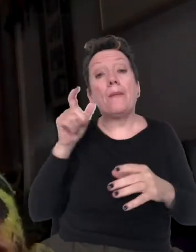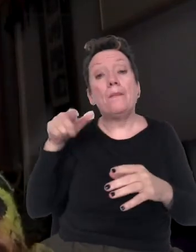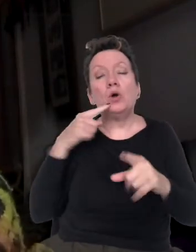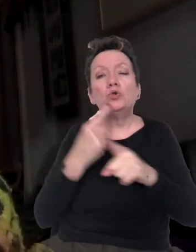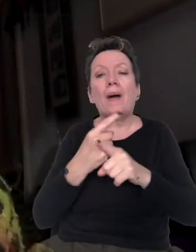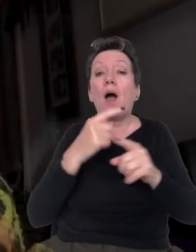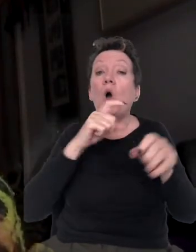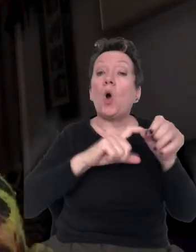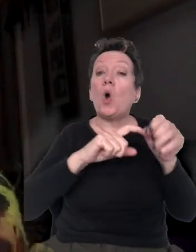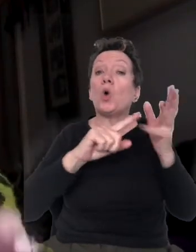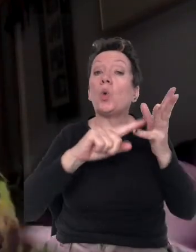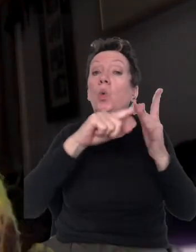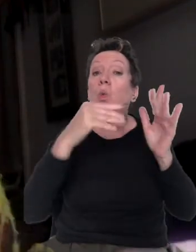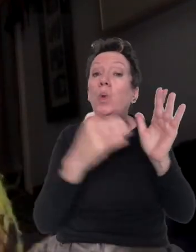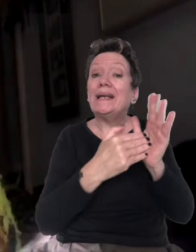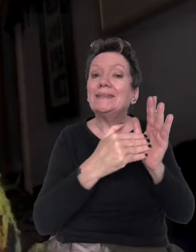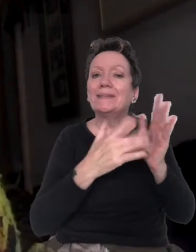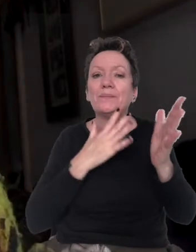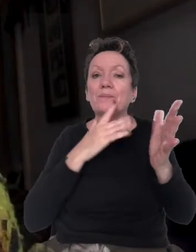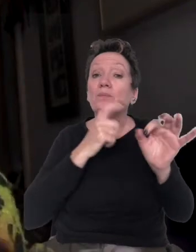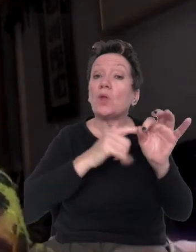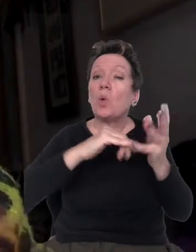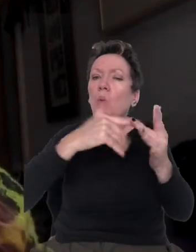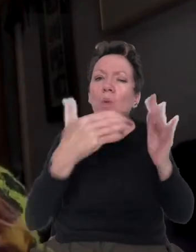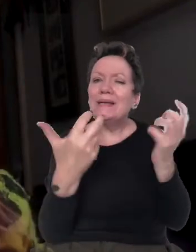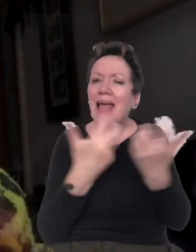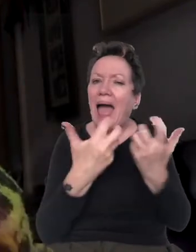run, where they, and hide things in people's gardens or behind their cars.